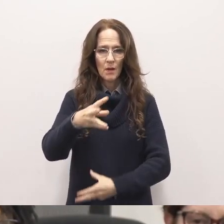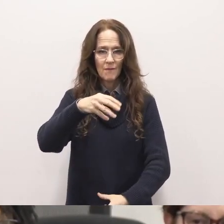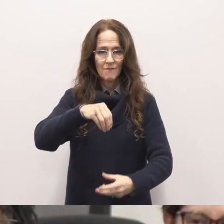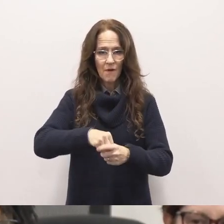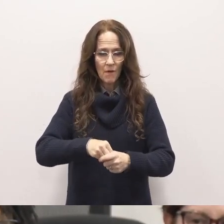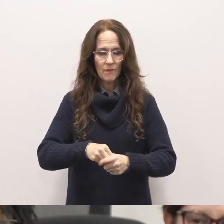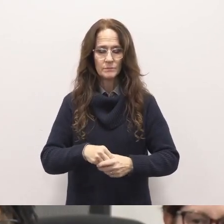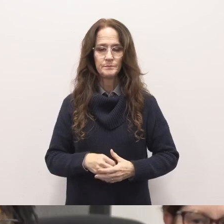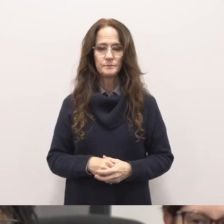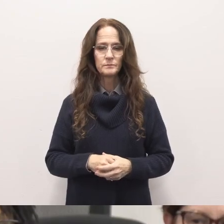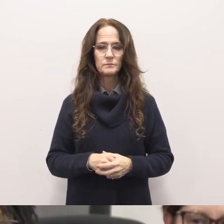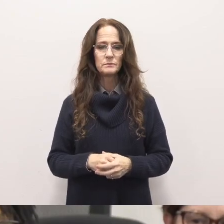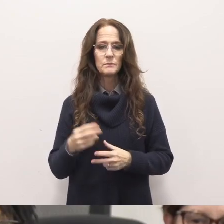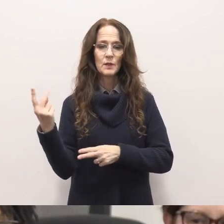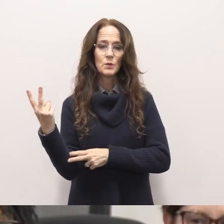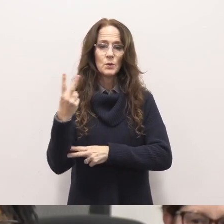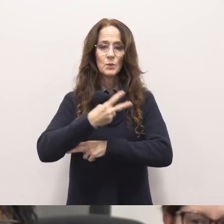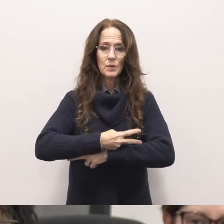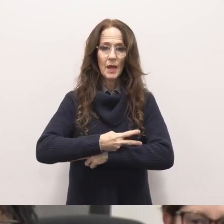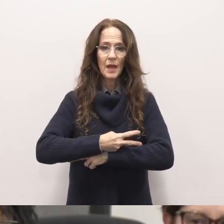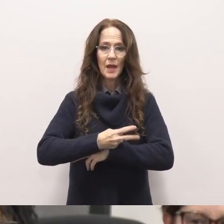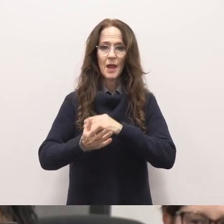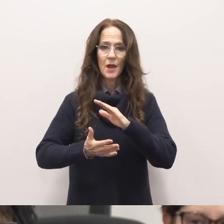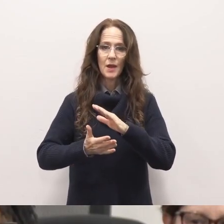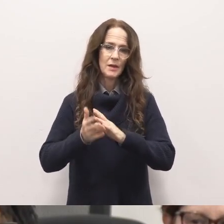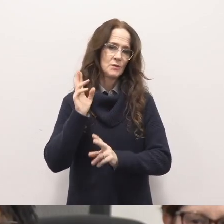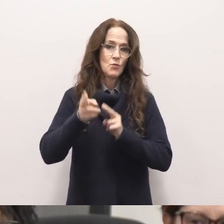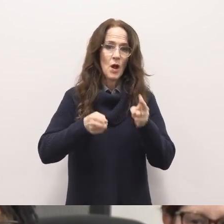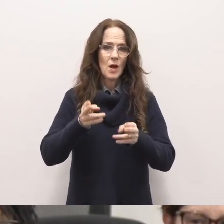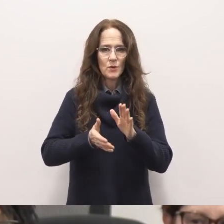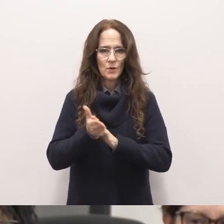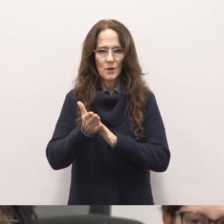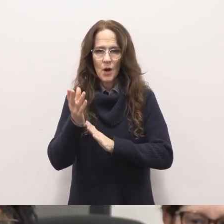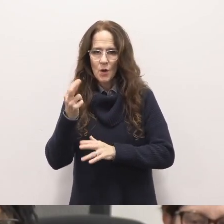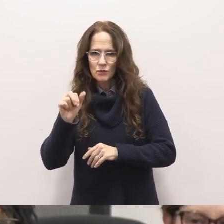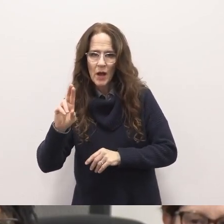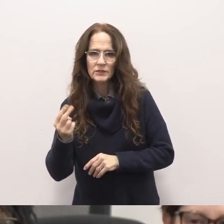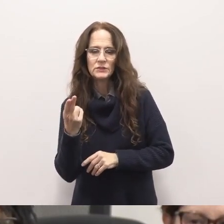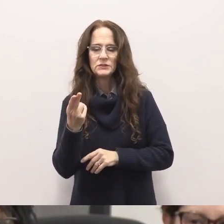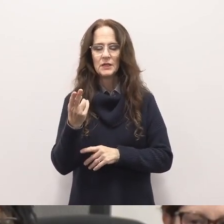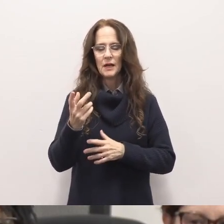Through a two-day club rush event, we are given a preview into what Millikan has to truly offer.